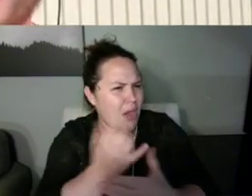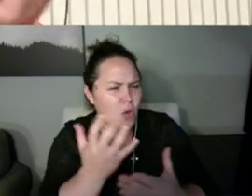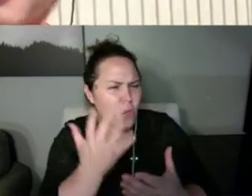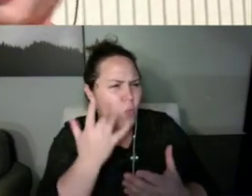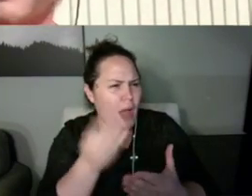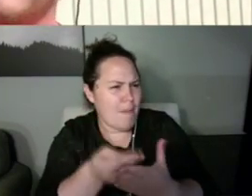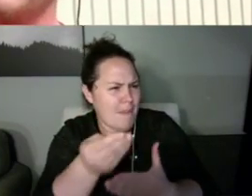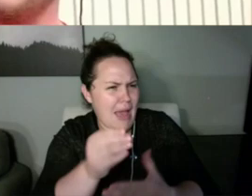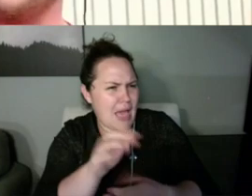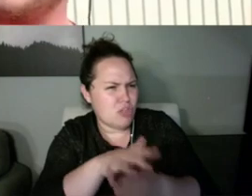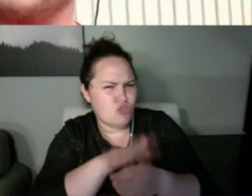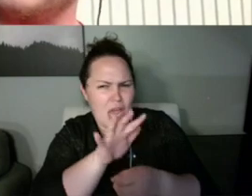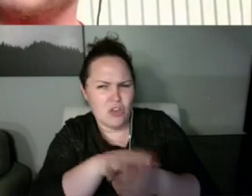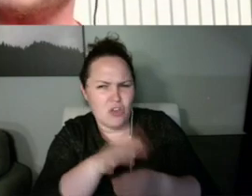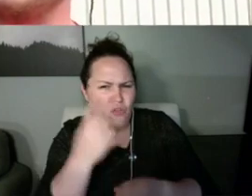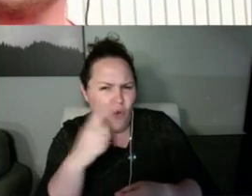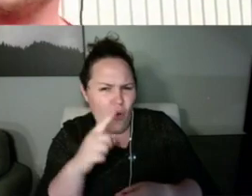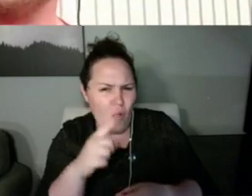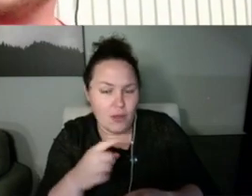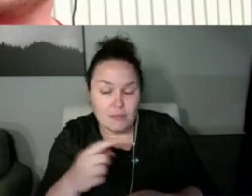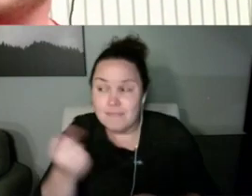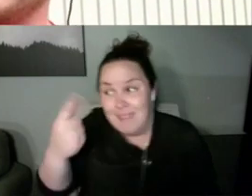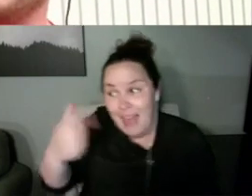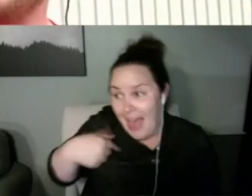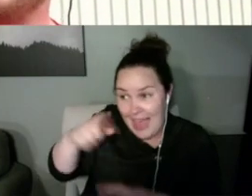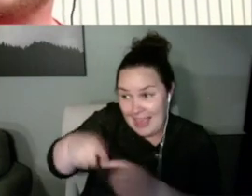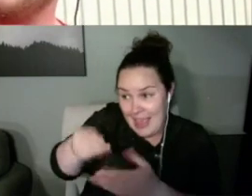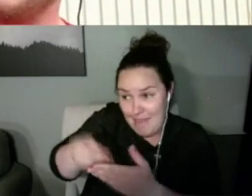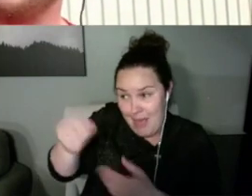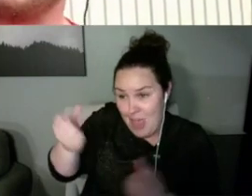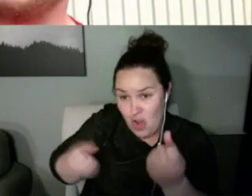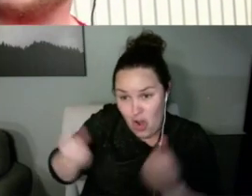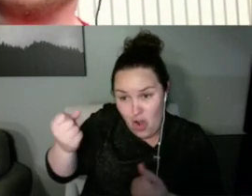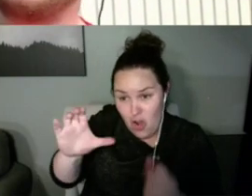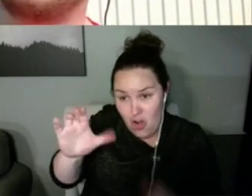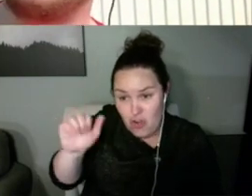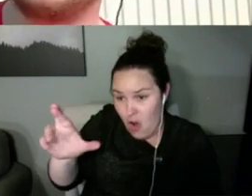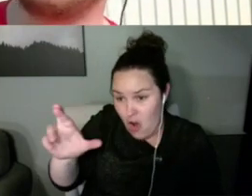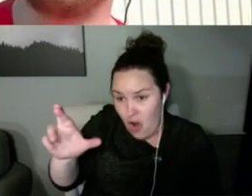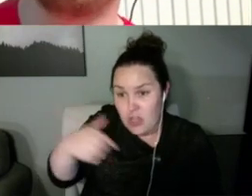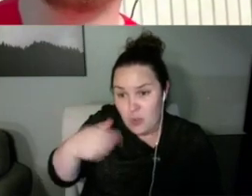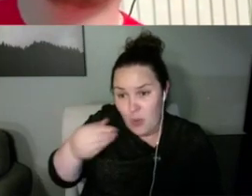I said, “Because I don't get to buy a car so I bought the tractor instead.”